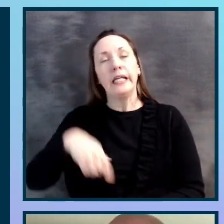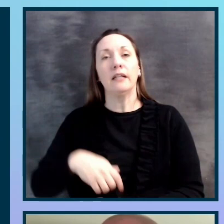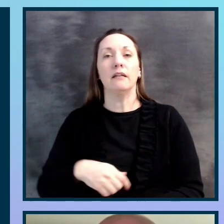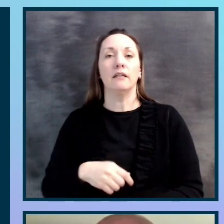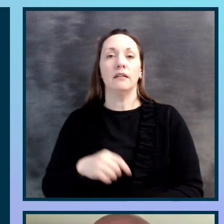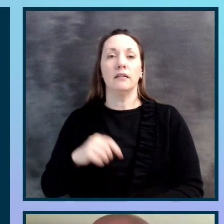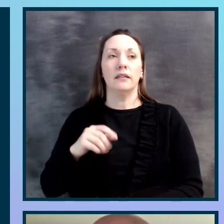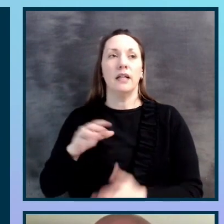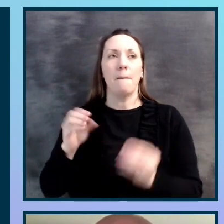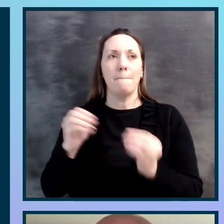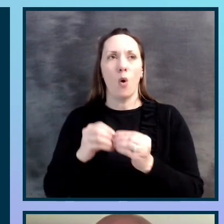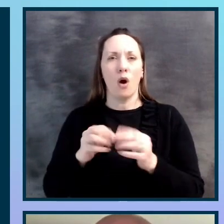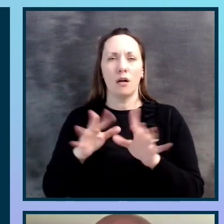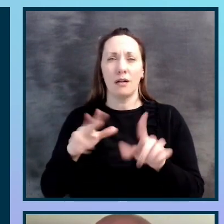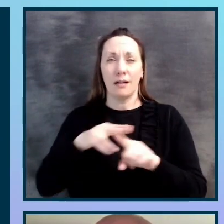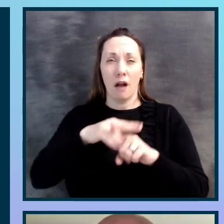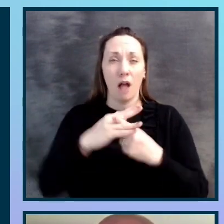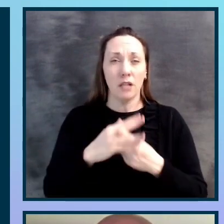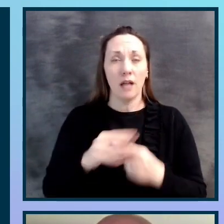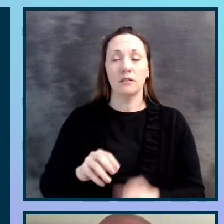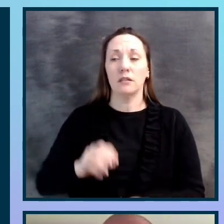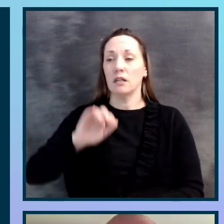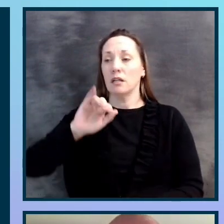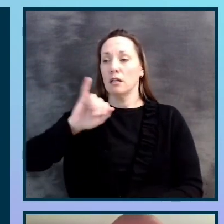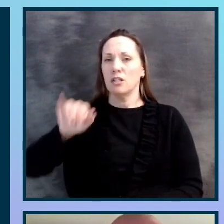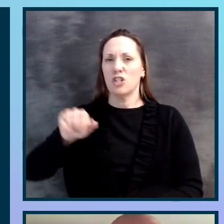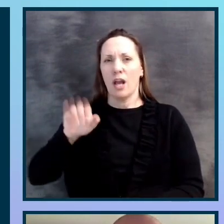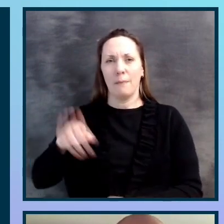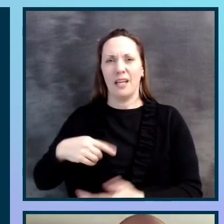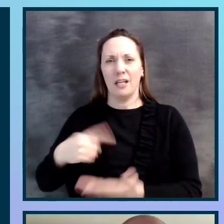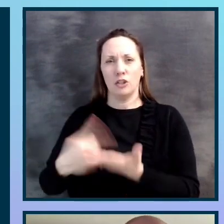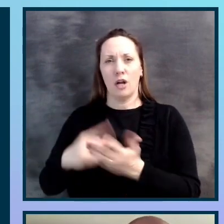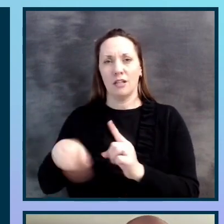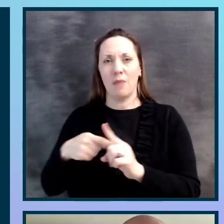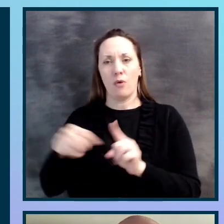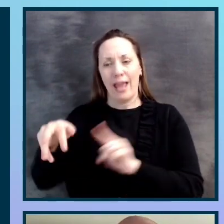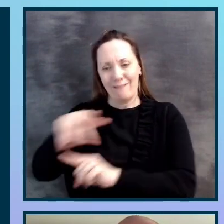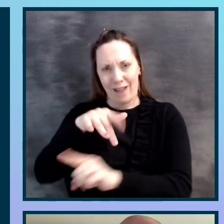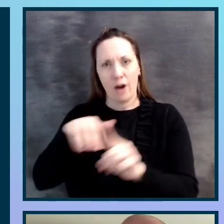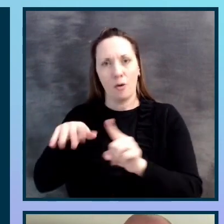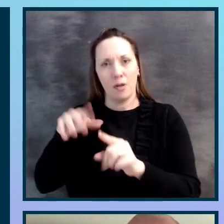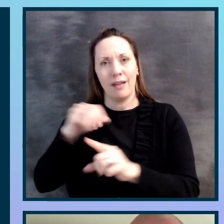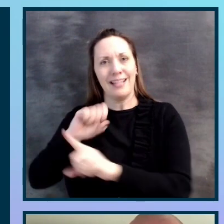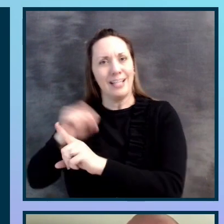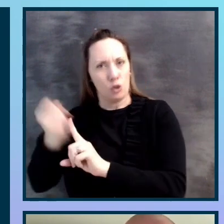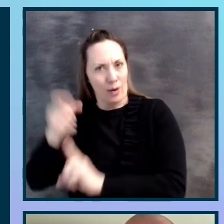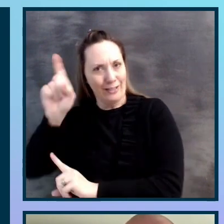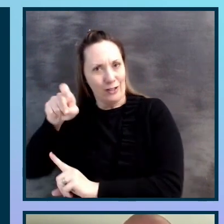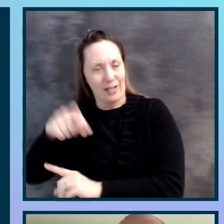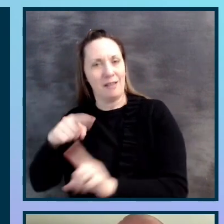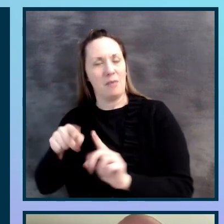And Jamie and others have talked today about environmental and situation need. And you look at the numbers that come from organizations